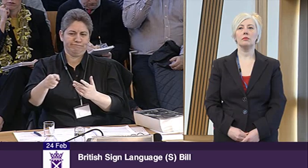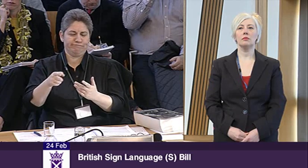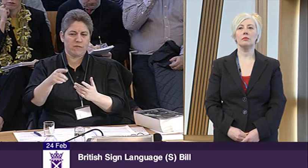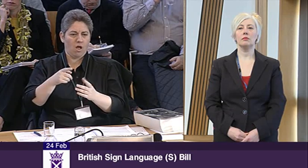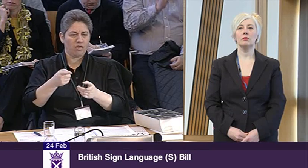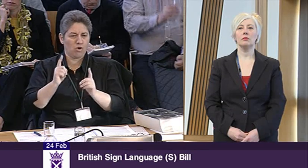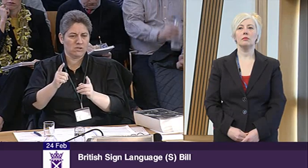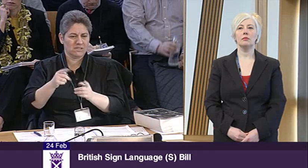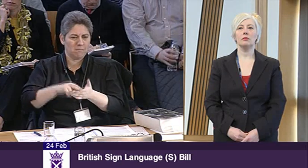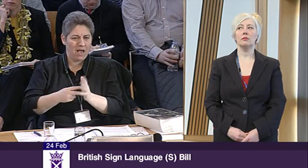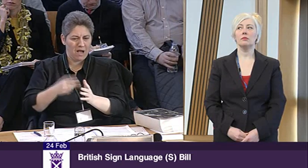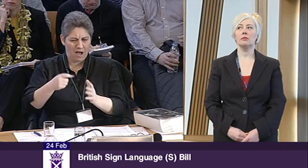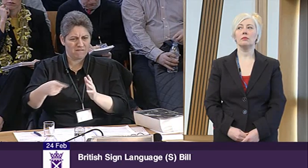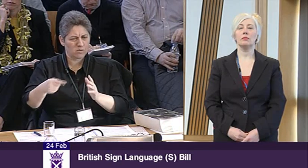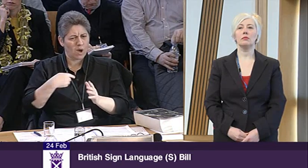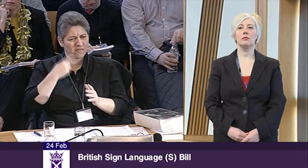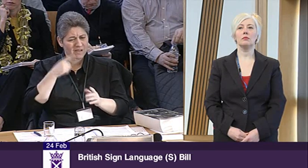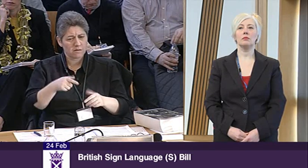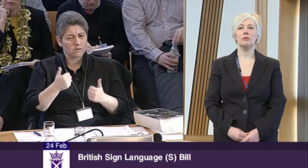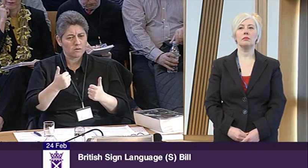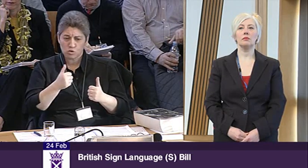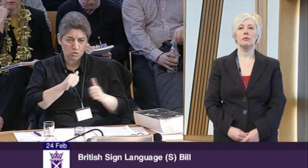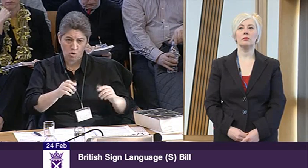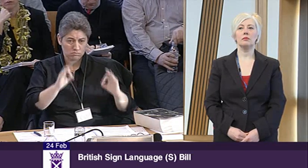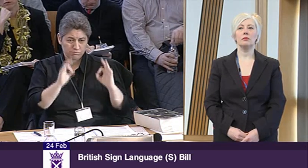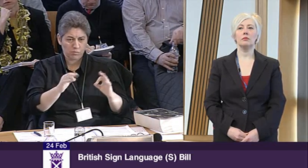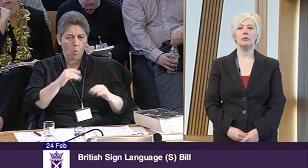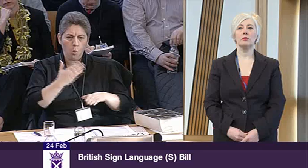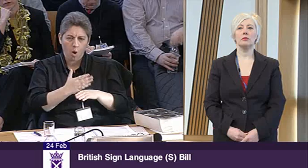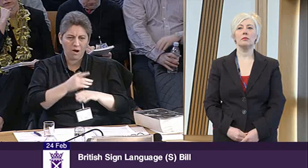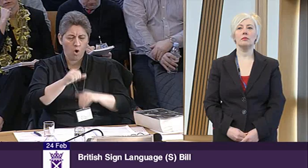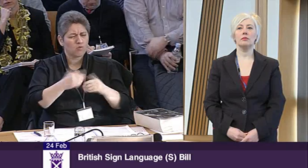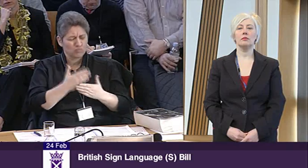plan and on the statements of intent, which have been mentioned, so that authorities have